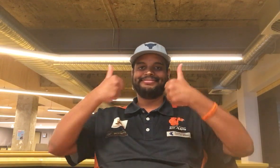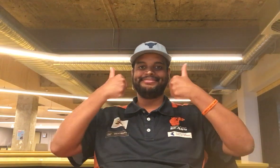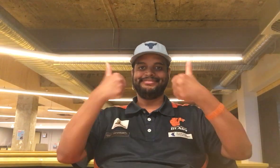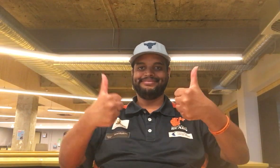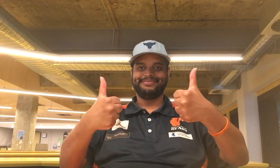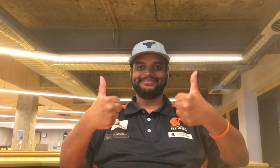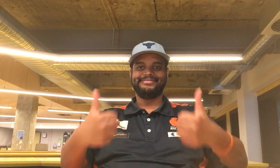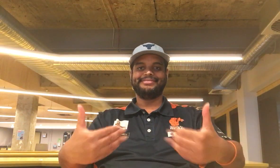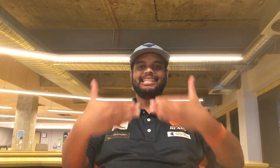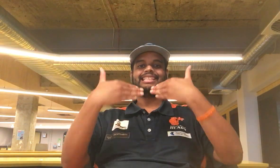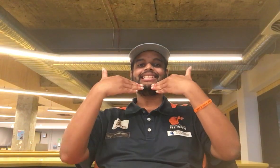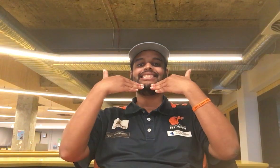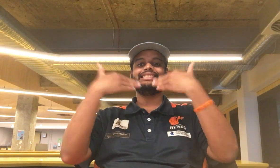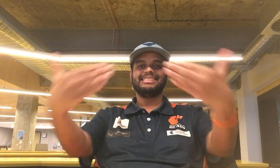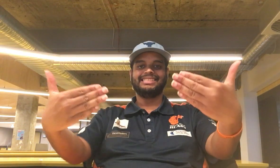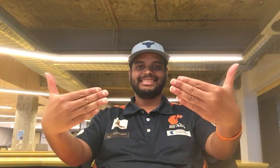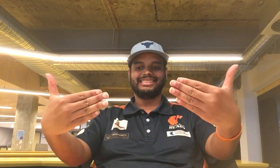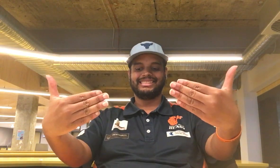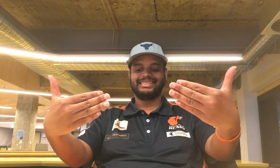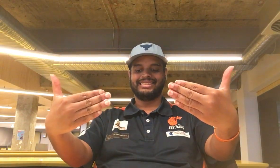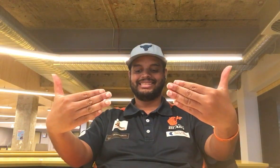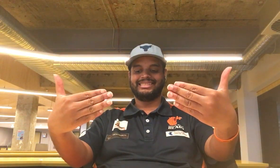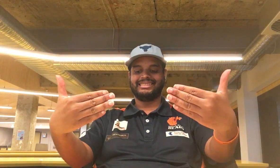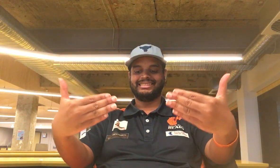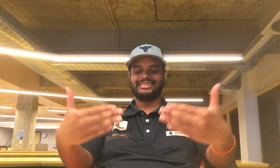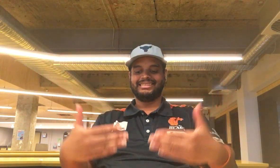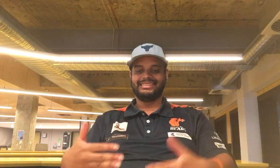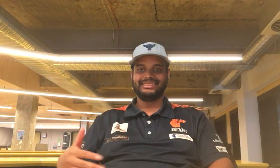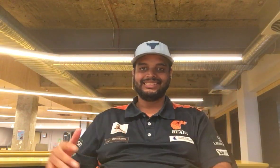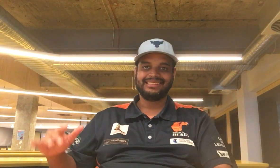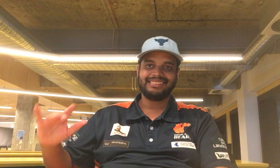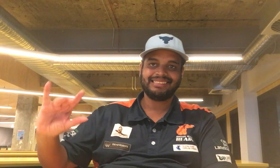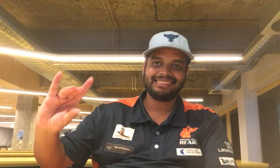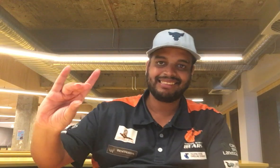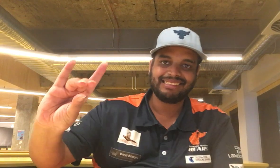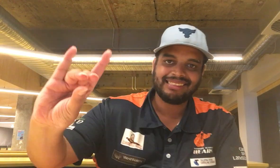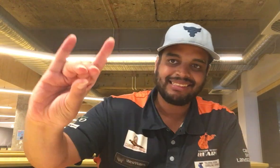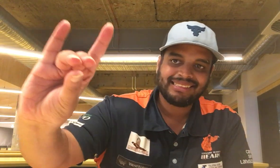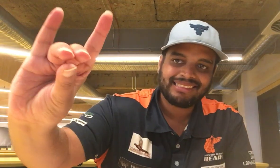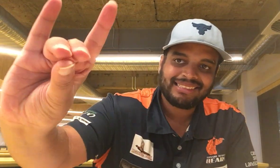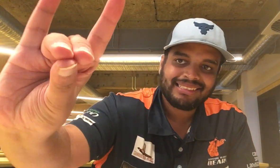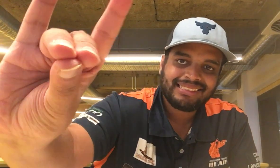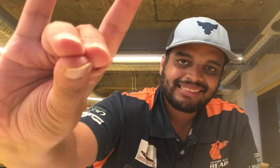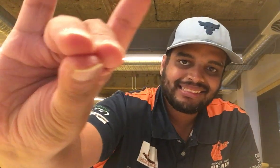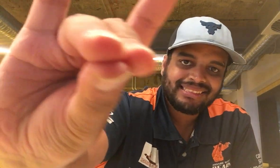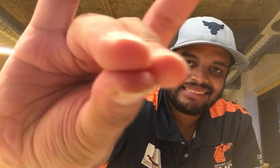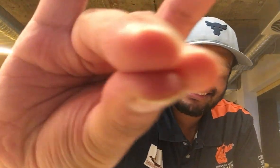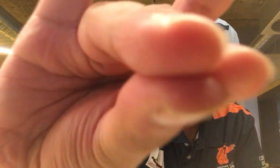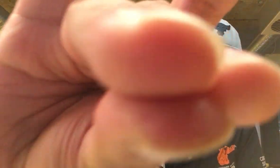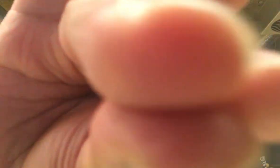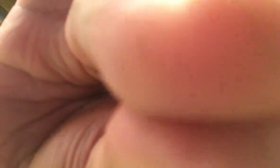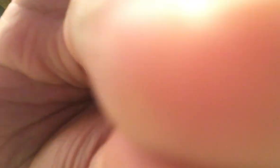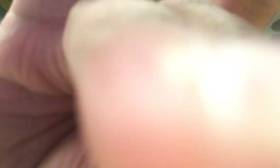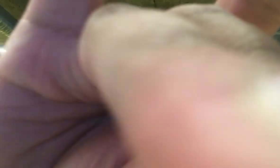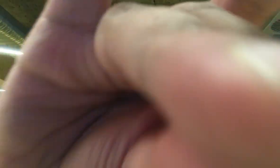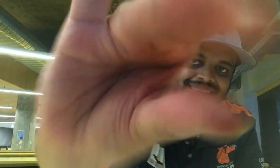Great Thank you very much .. ( IBRAHIM HAND ROCK )